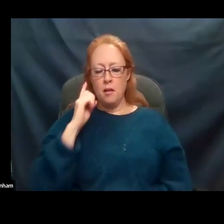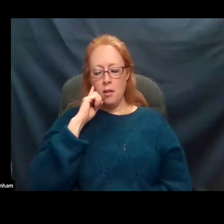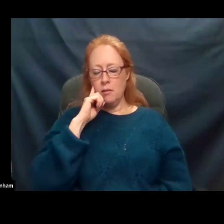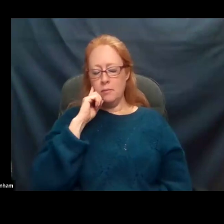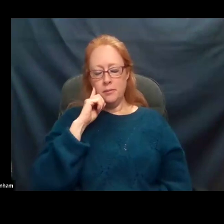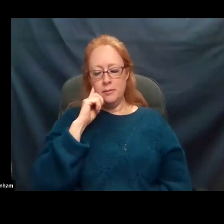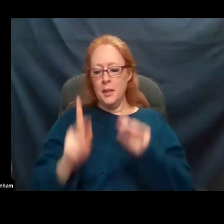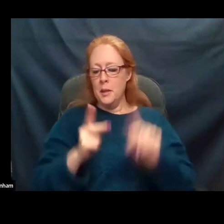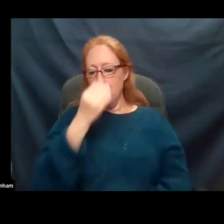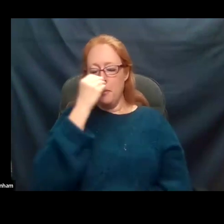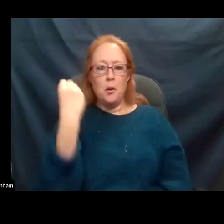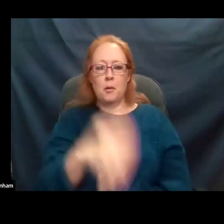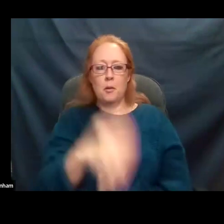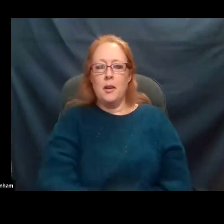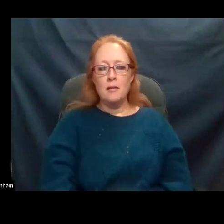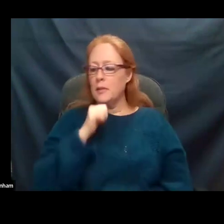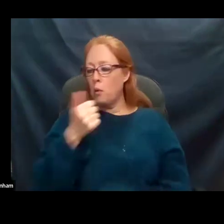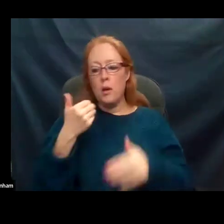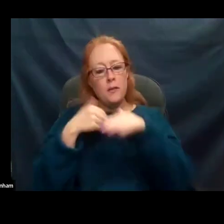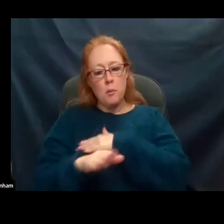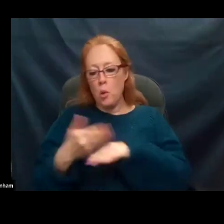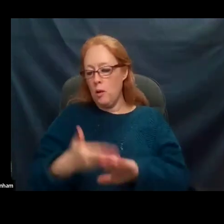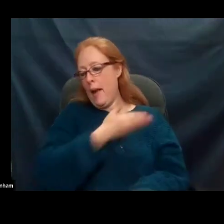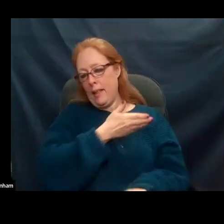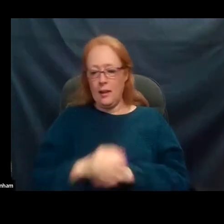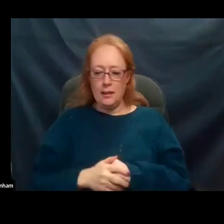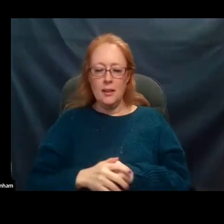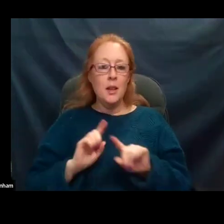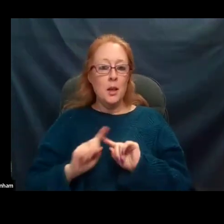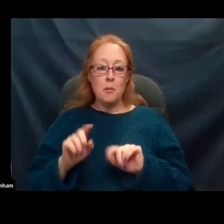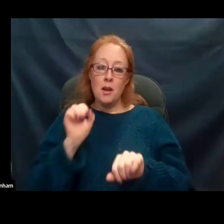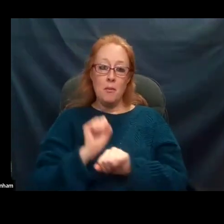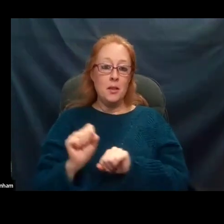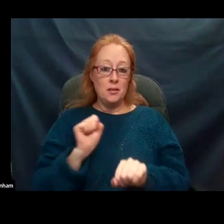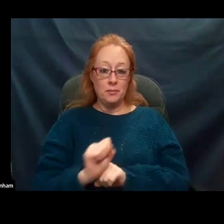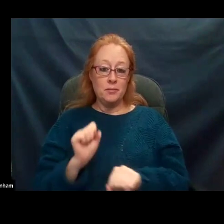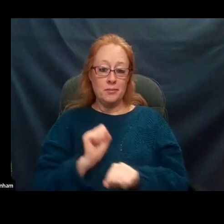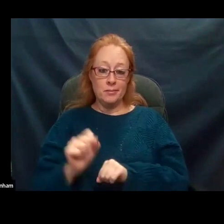And started to naught in my bio.